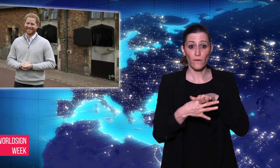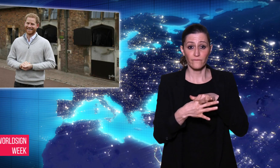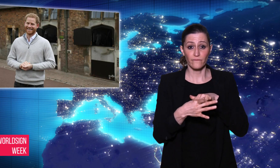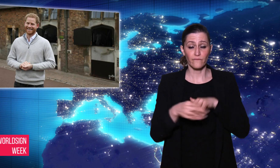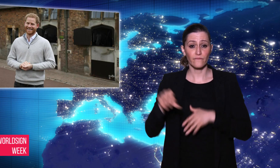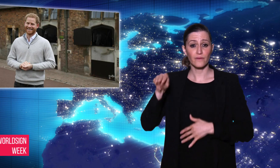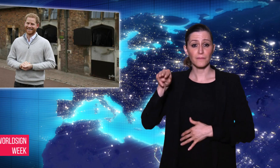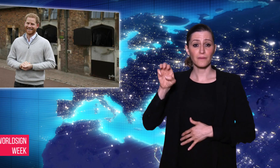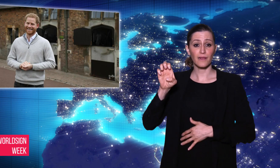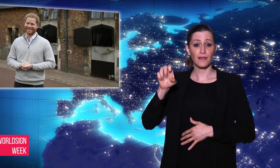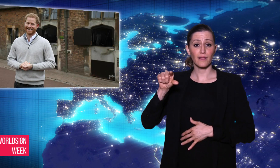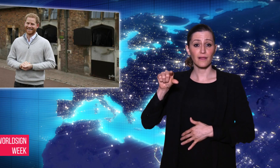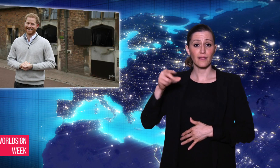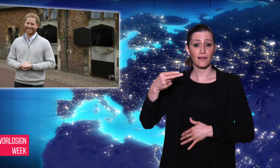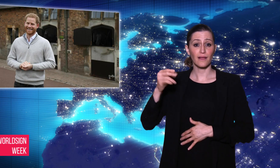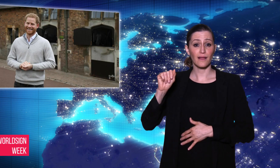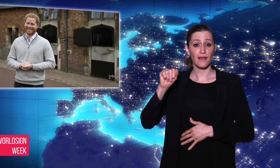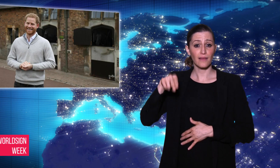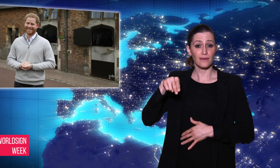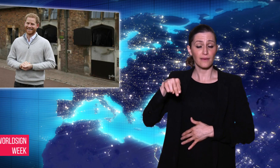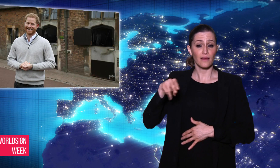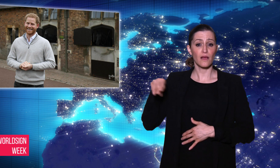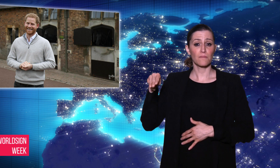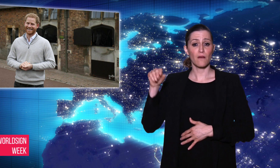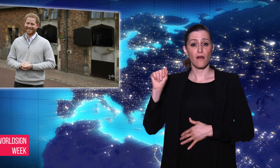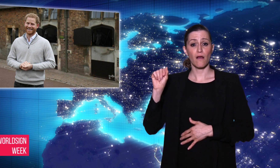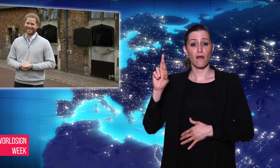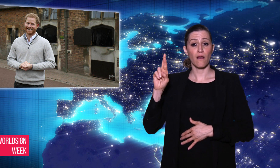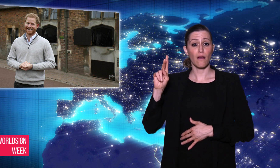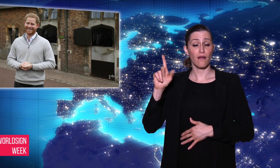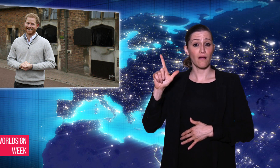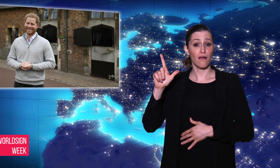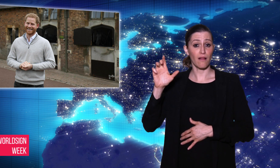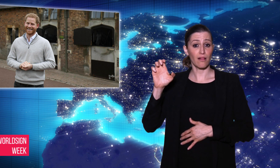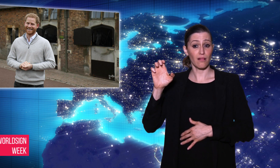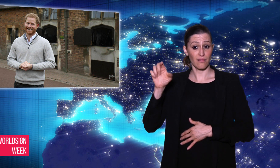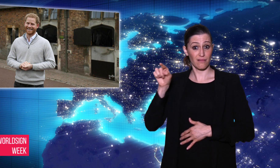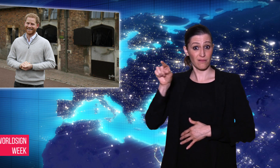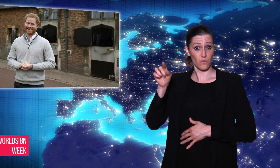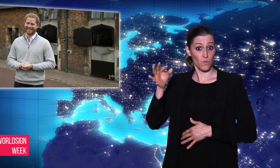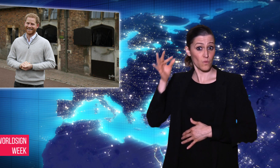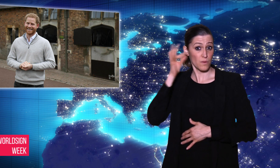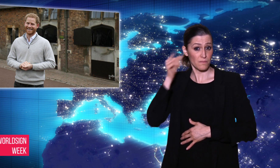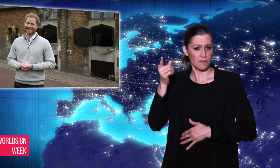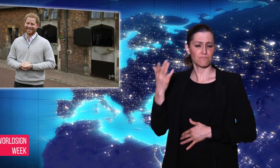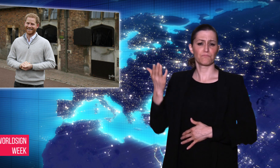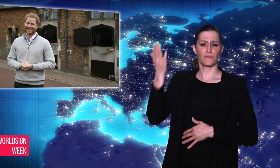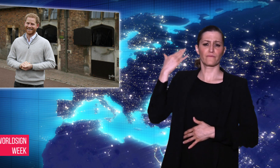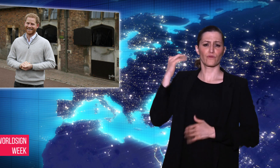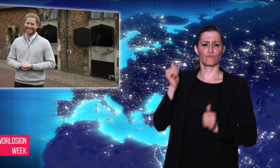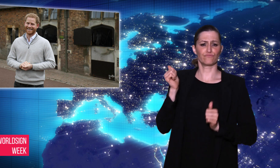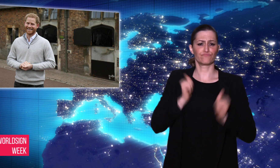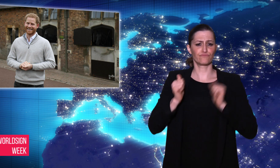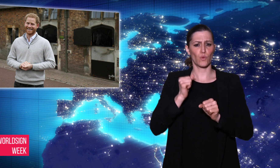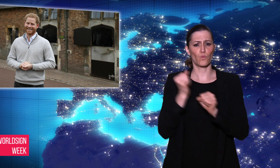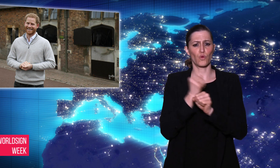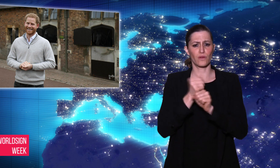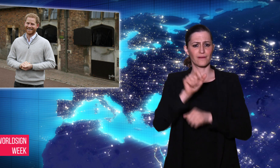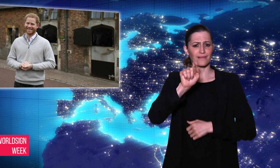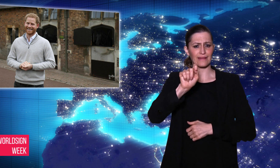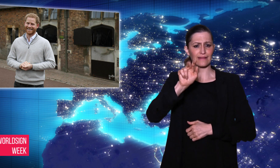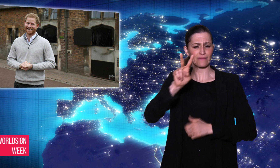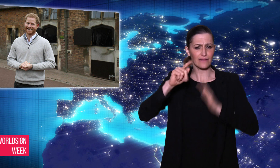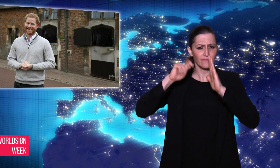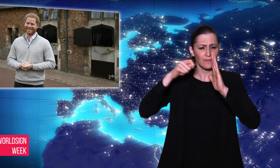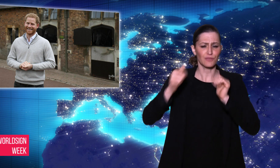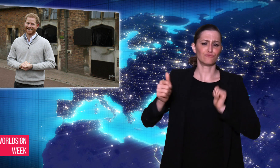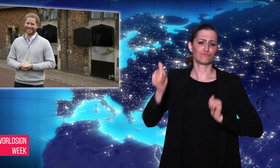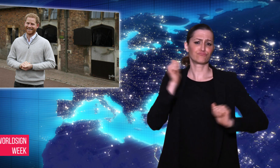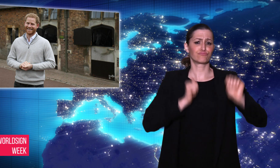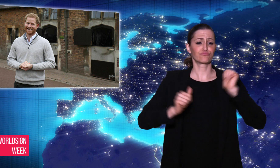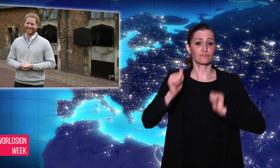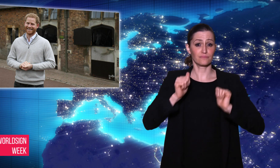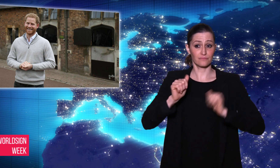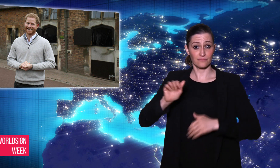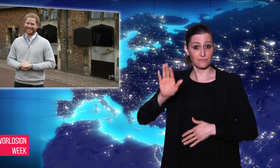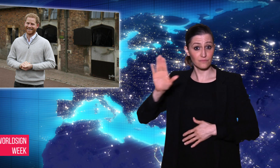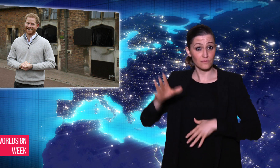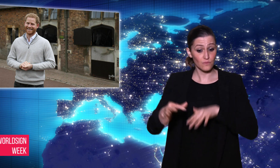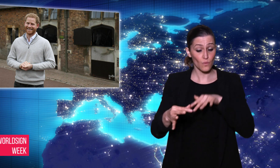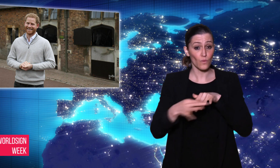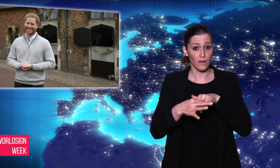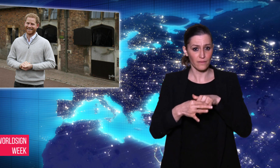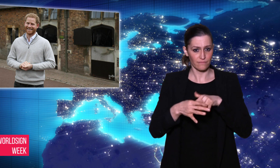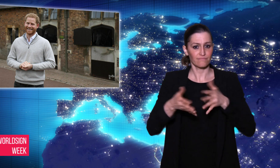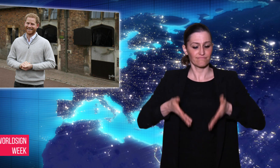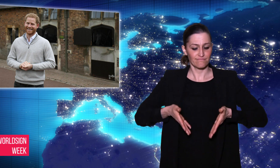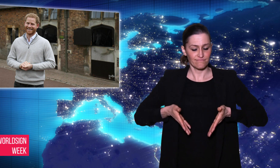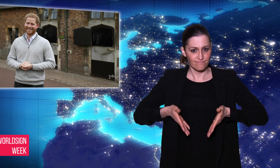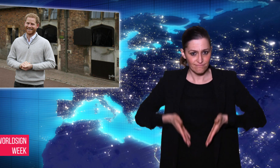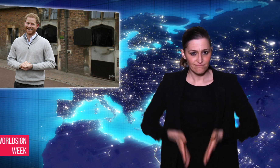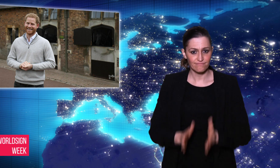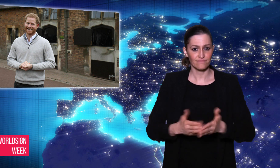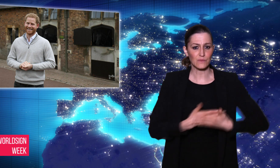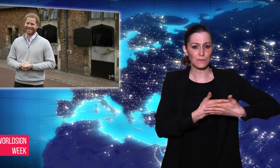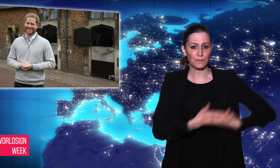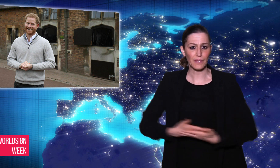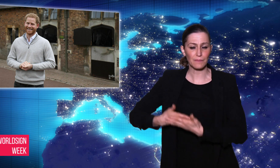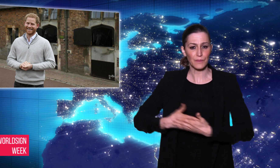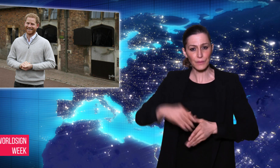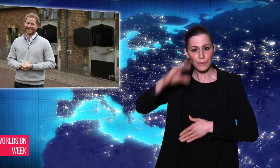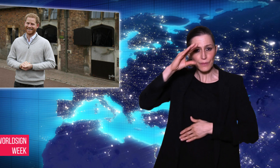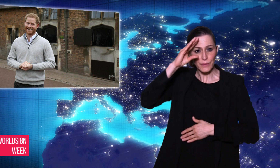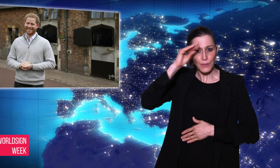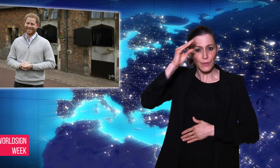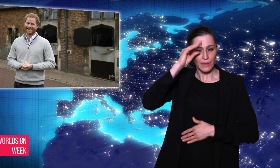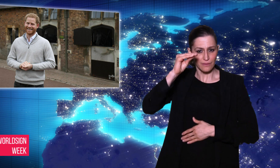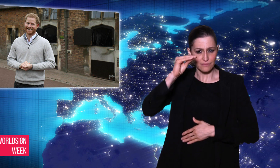former actress Meghan Markle delivered a baby boy in the